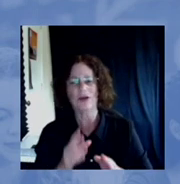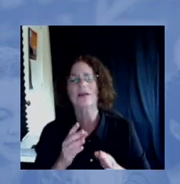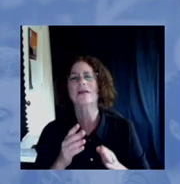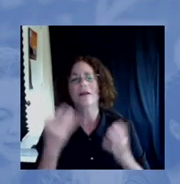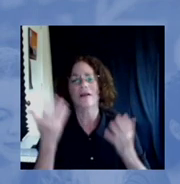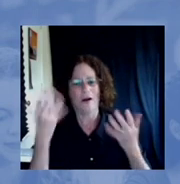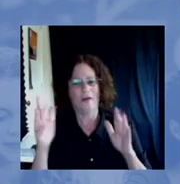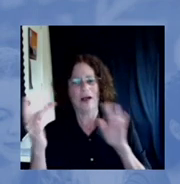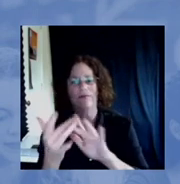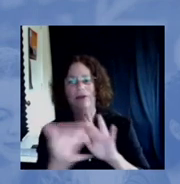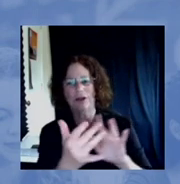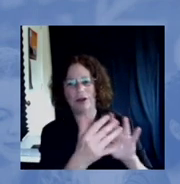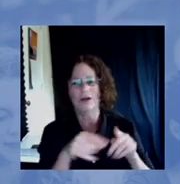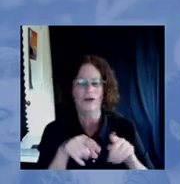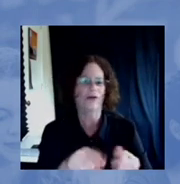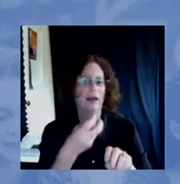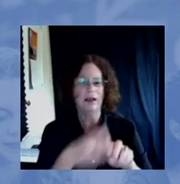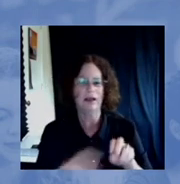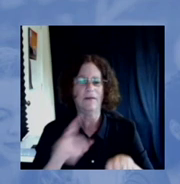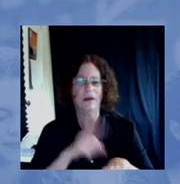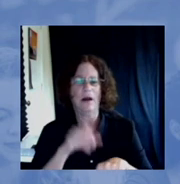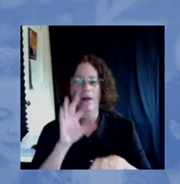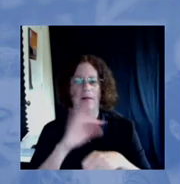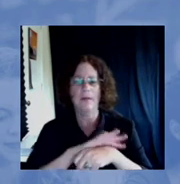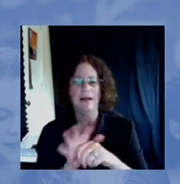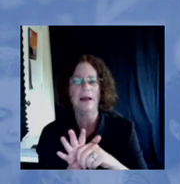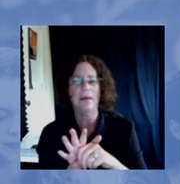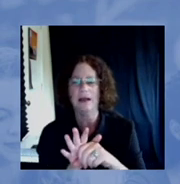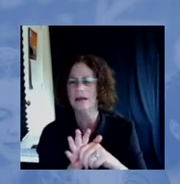TOUGHEST TIME OF THE PANDEMIC. IT'S SO CRITICAL TO ADDRESS THOSE SOCIAL EMOTIONAL